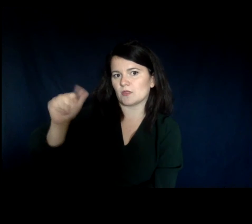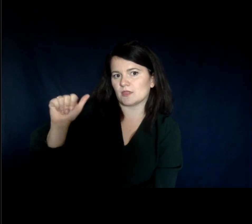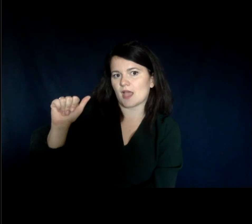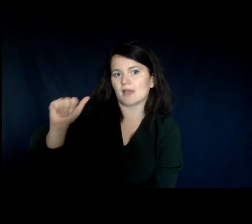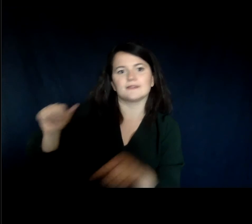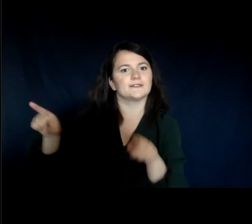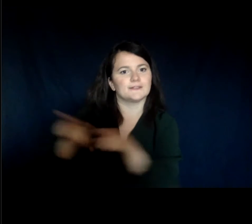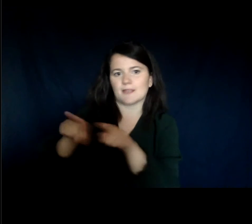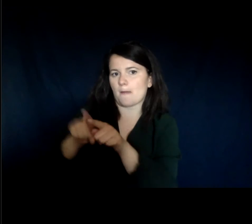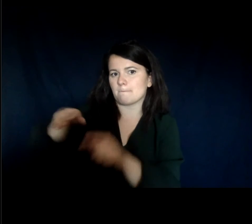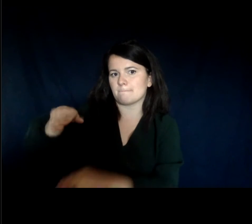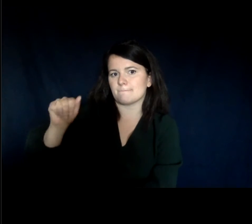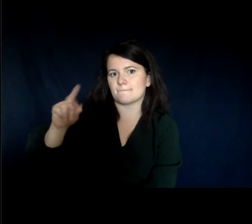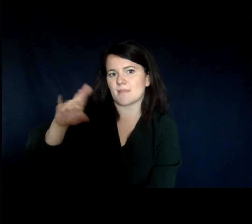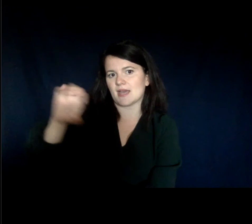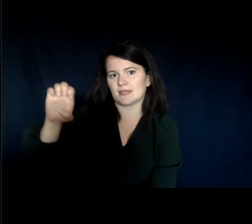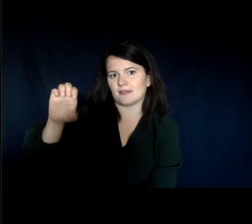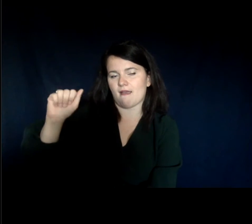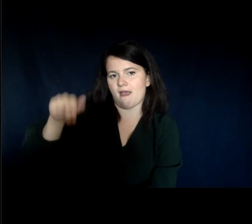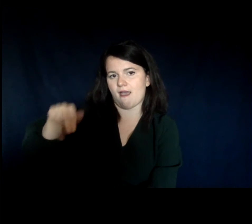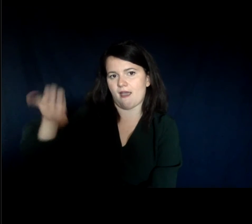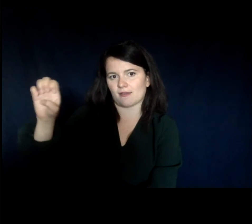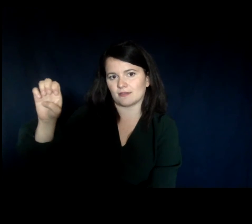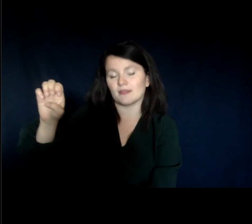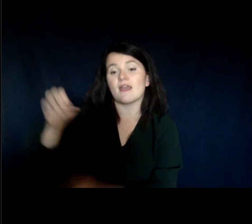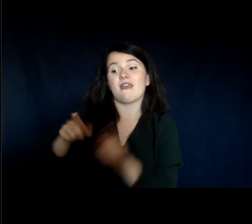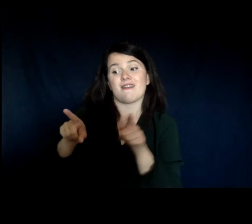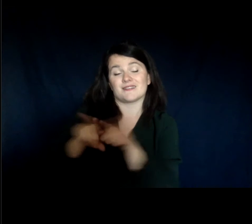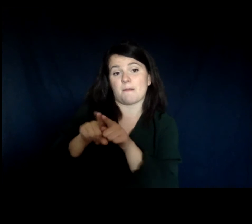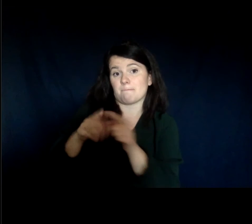with seven managing authorities across Europe.